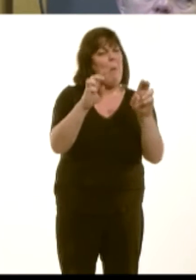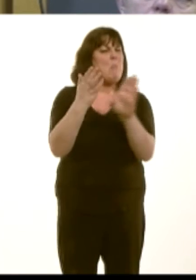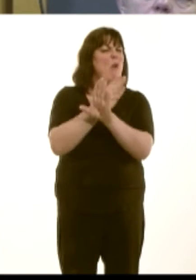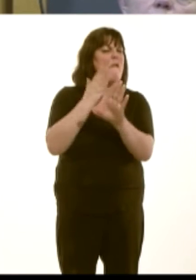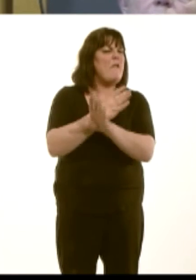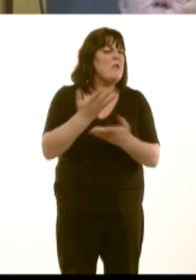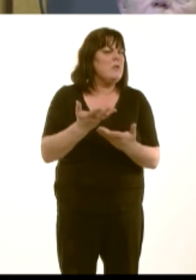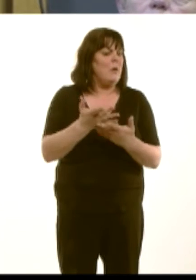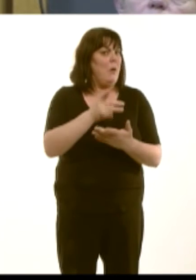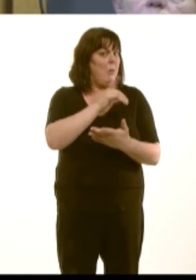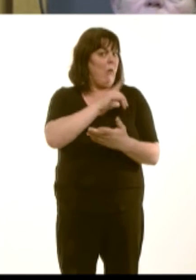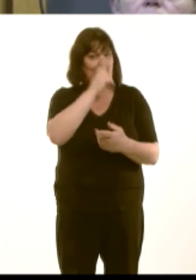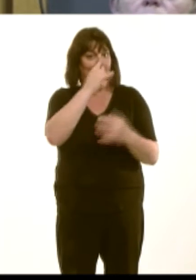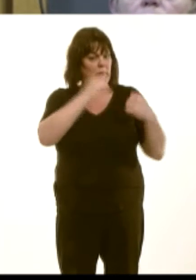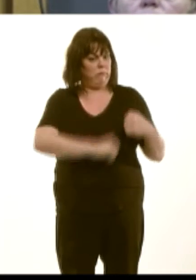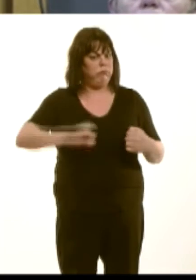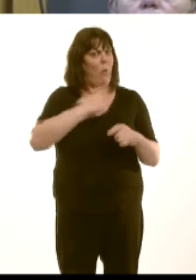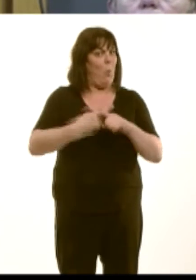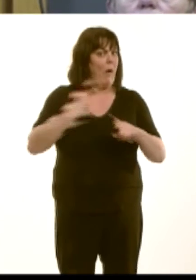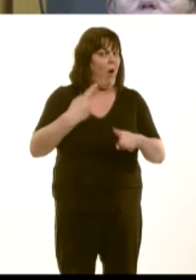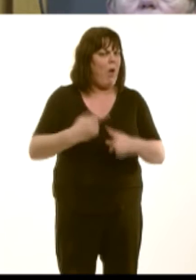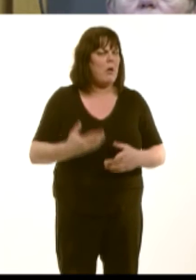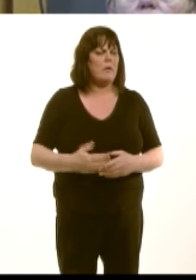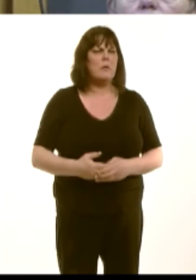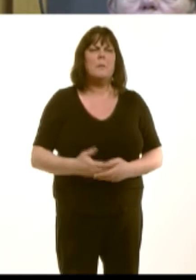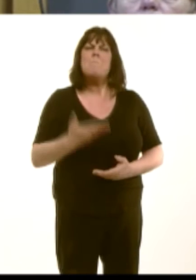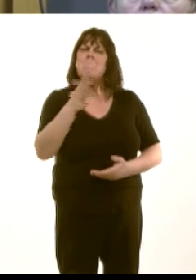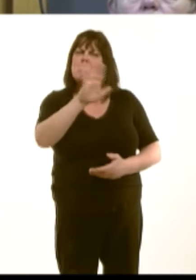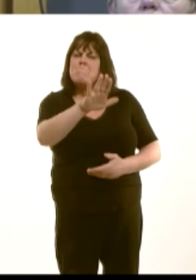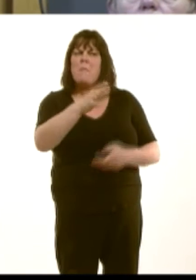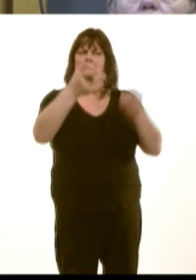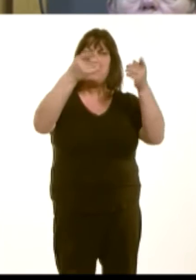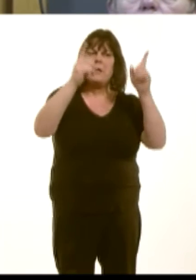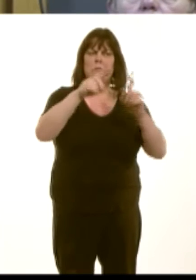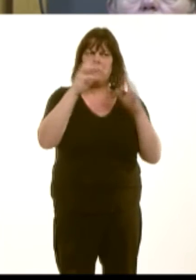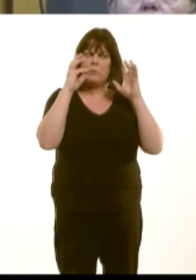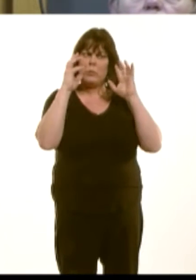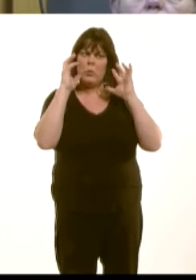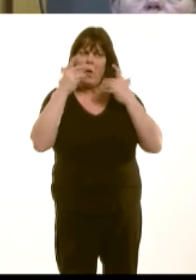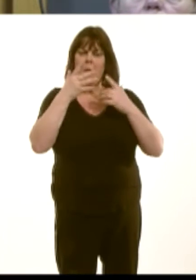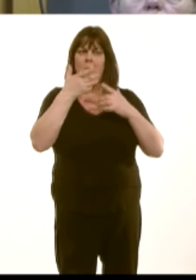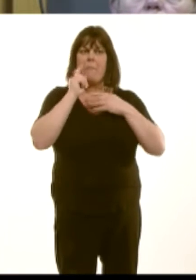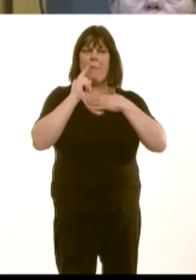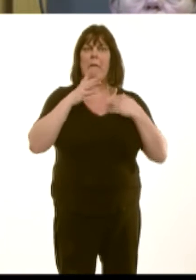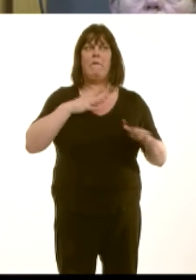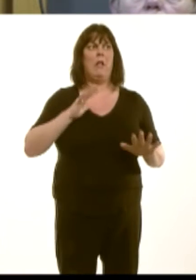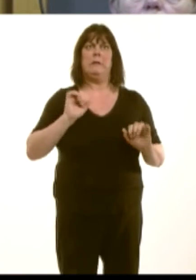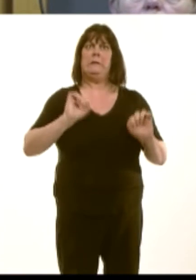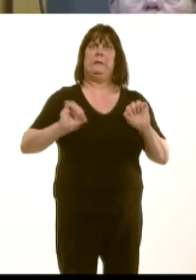then be done much quicker. First Minister, are you concerned that people are being forced to go private because they